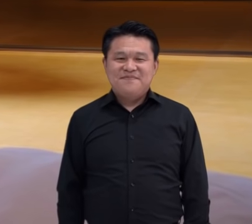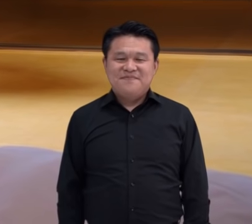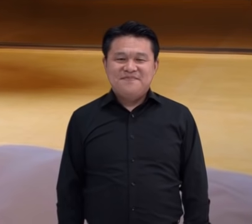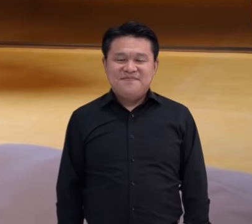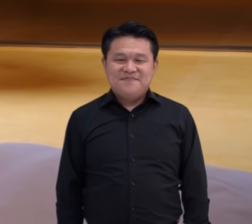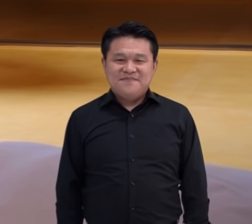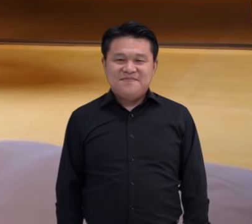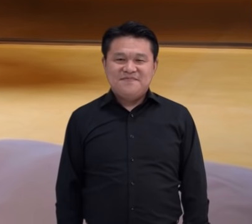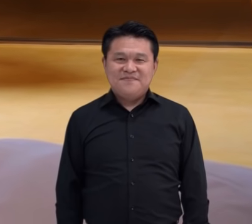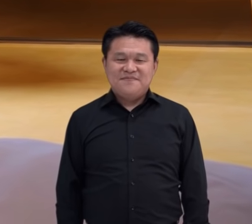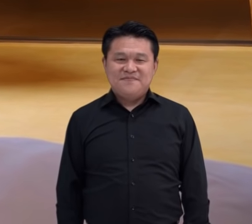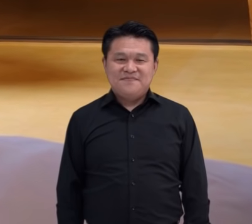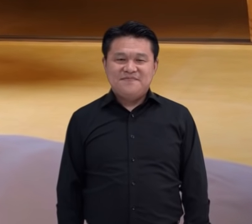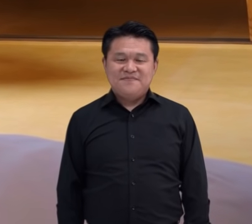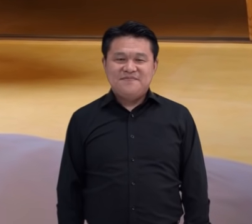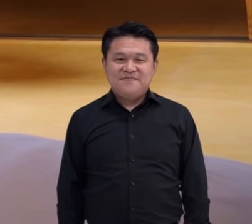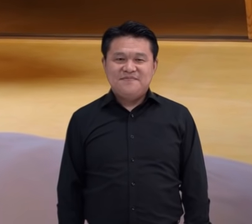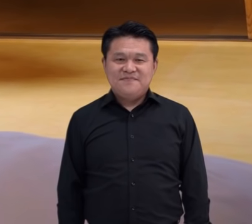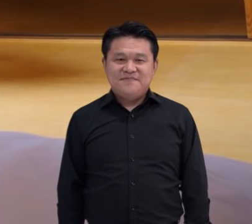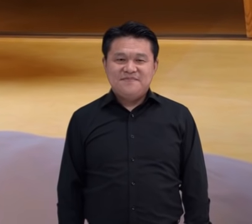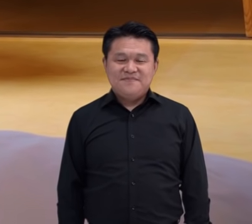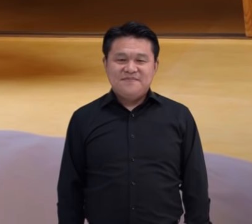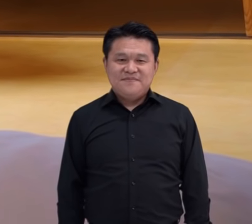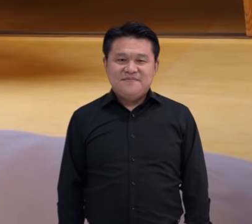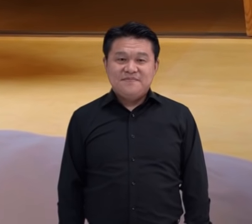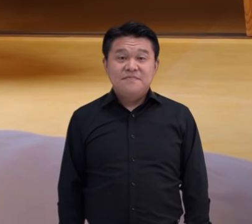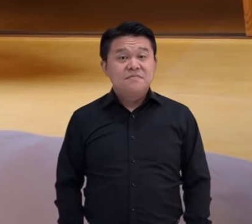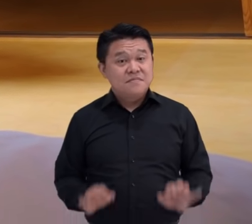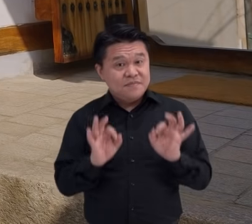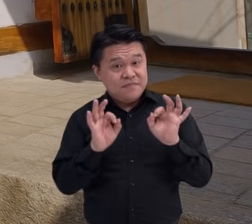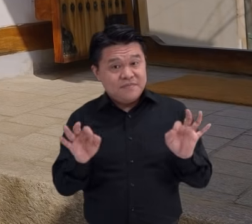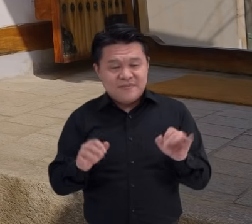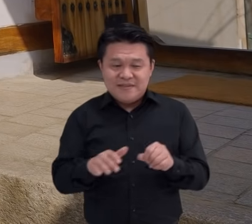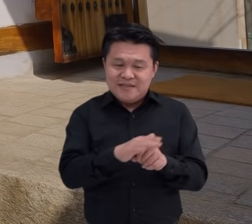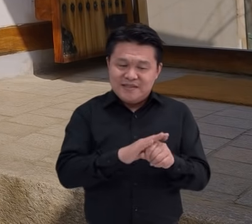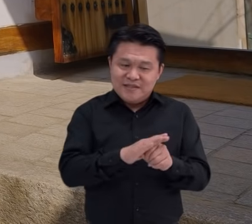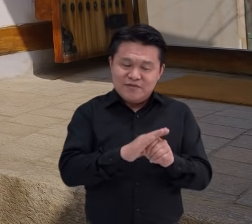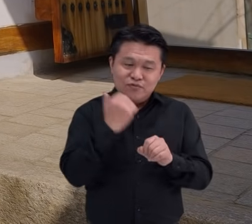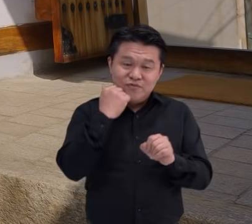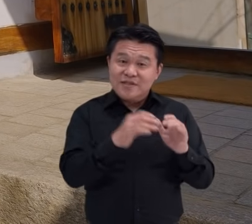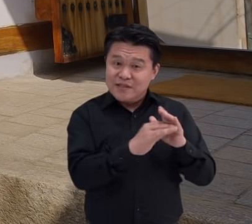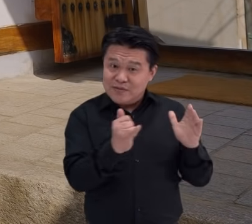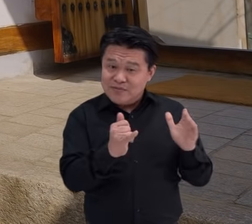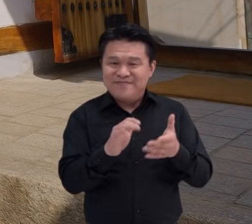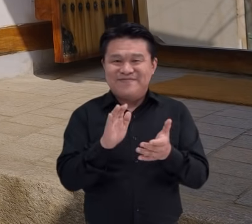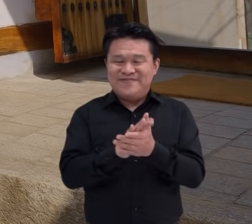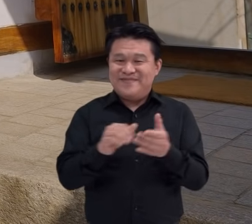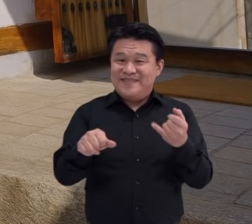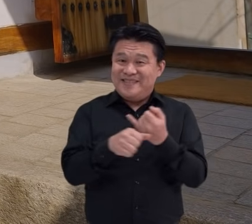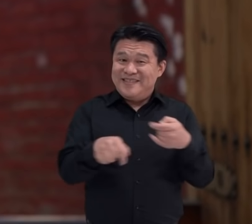Q. When do you feel the most rewarded? I have to say it’s when guests who visited with their